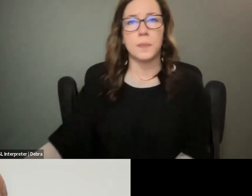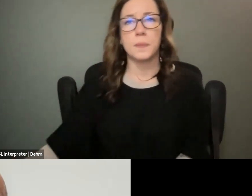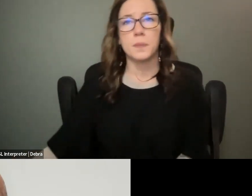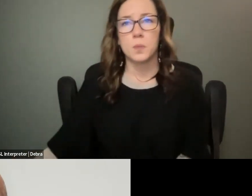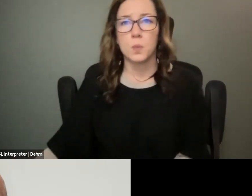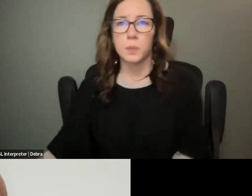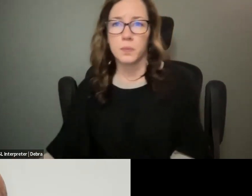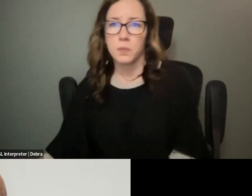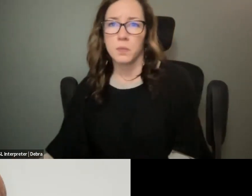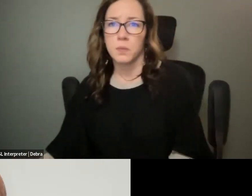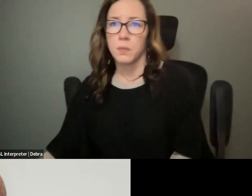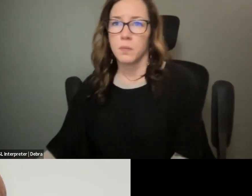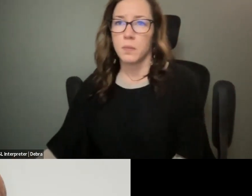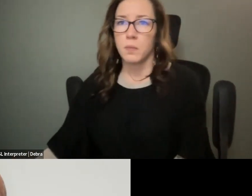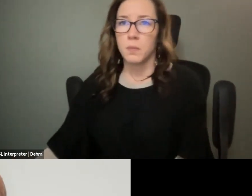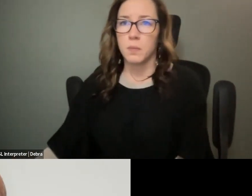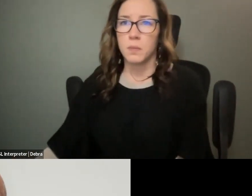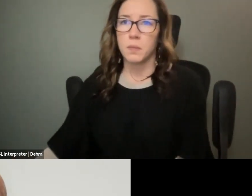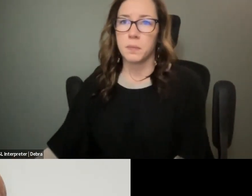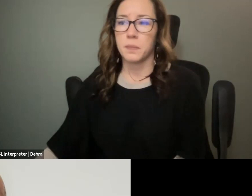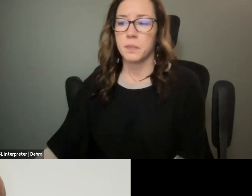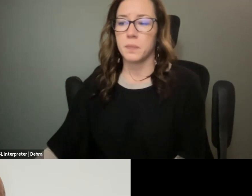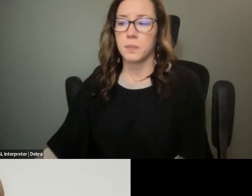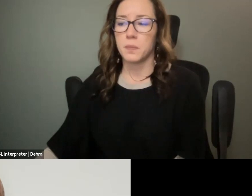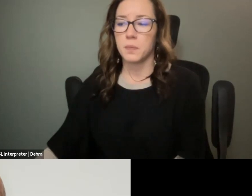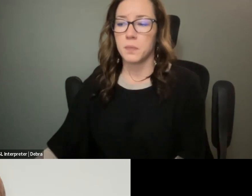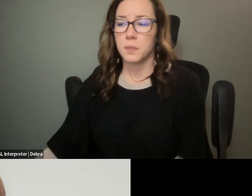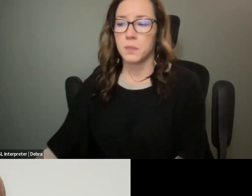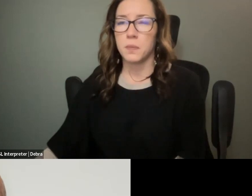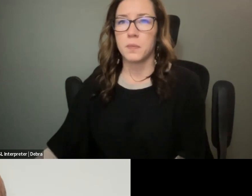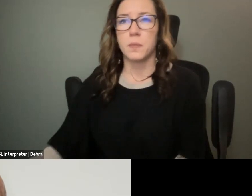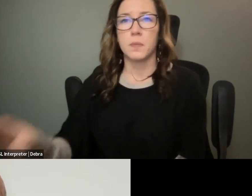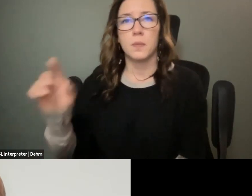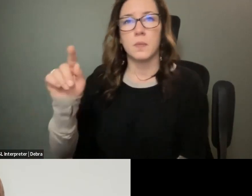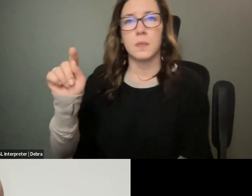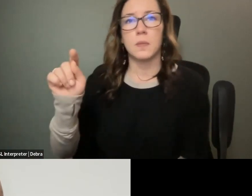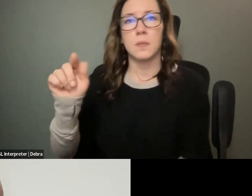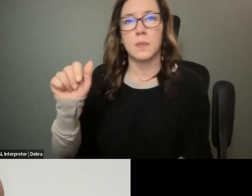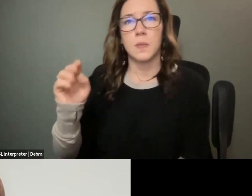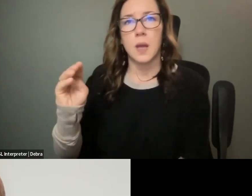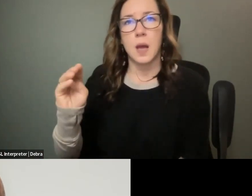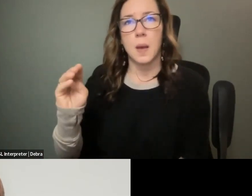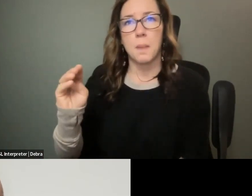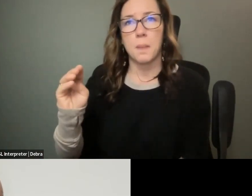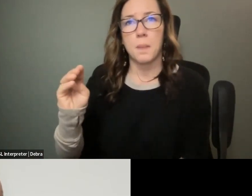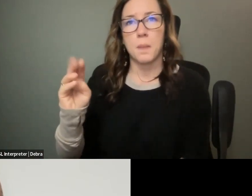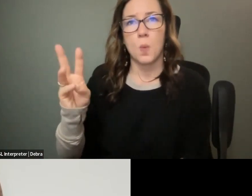by uh Tam Huang